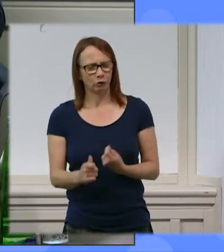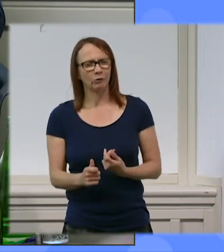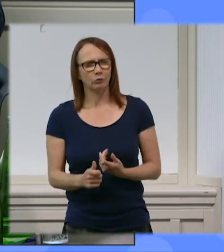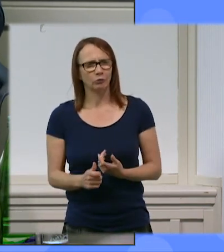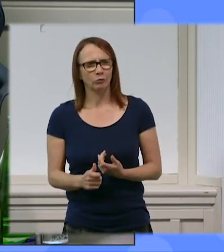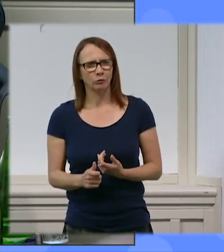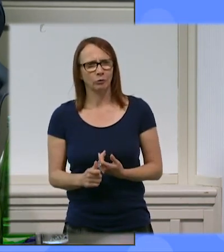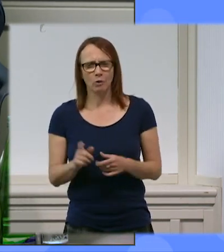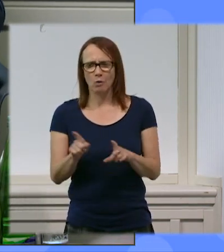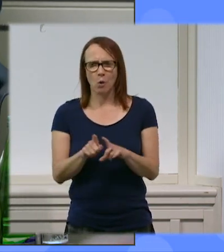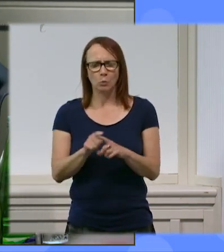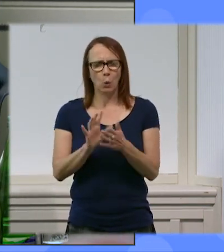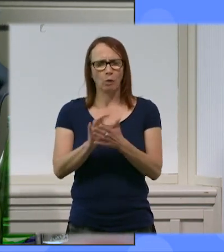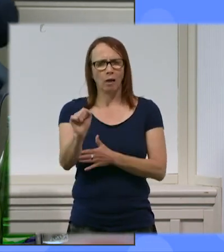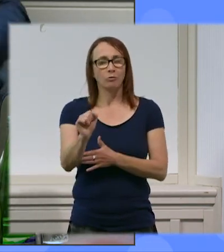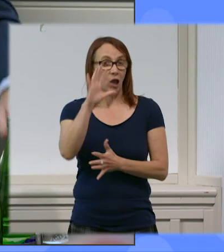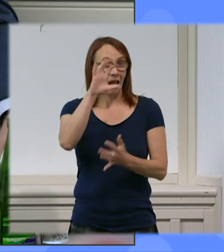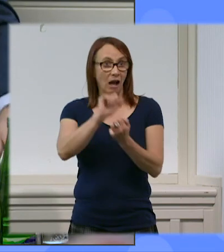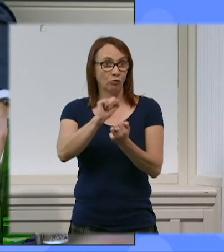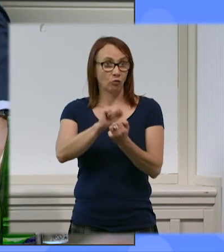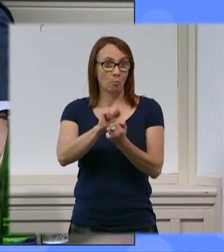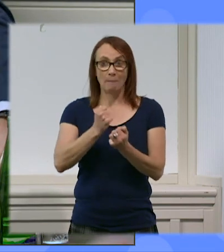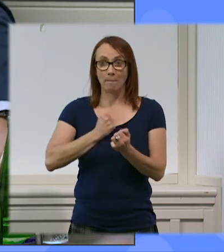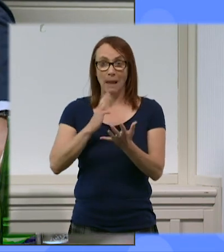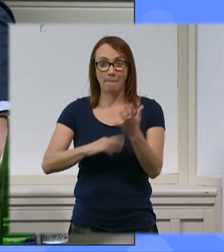cultural mindset I remember from appearance age could be what they love